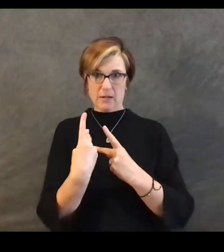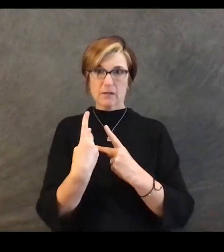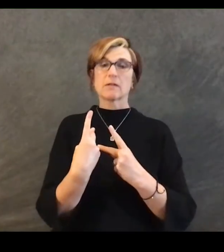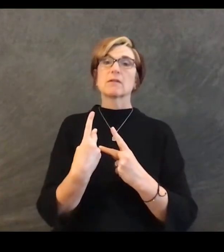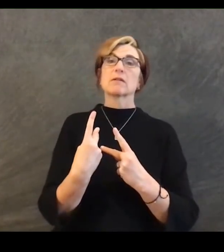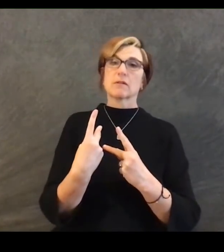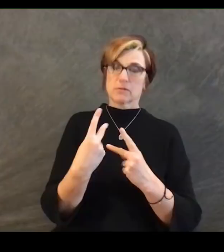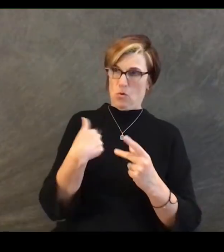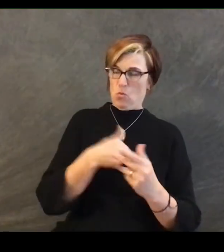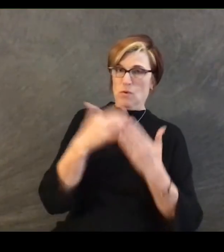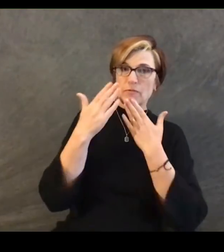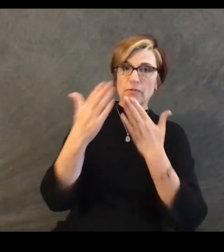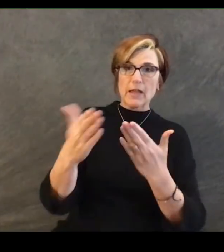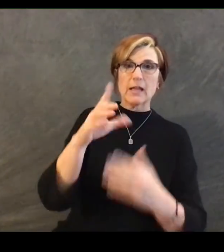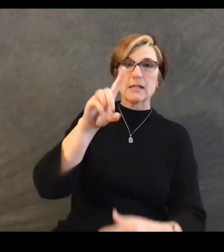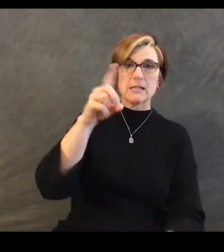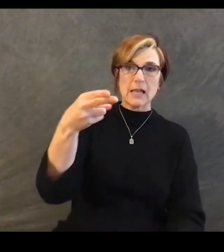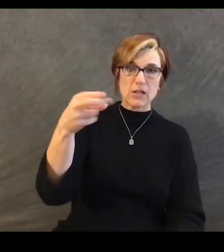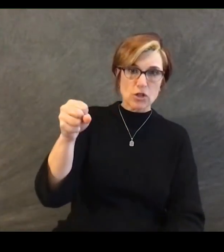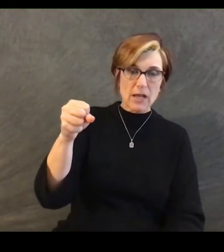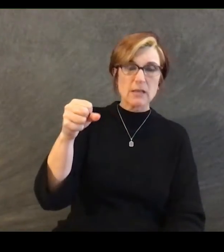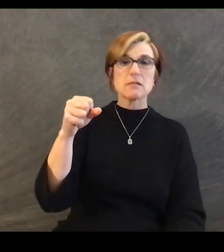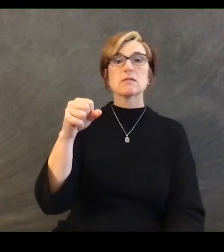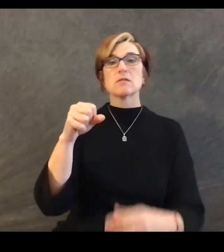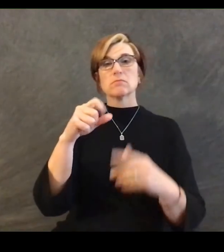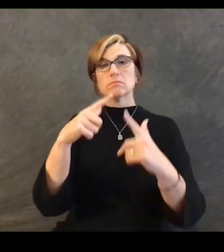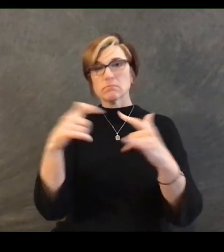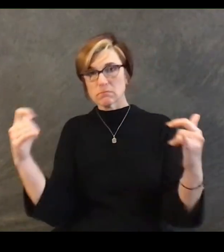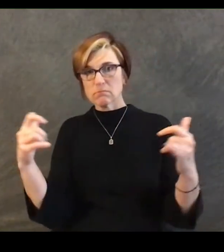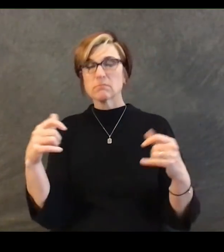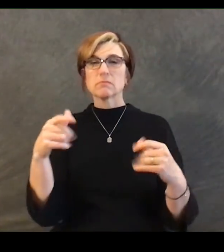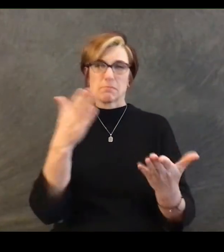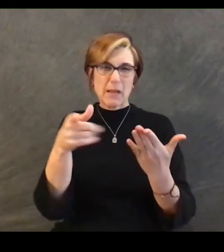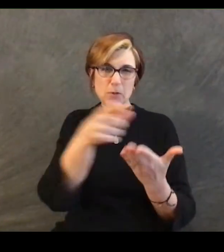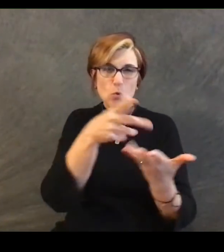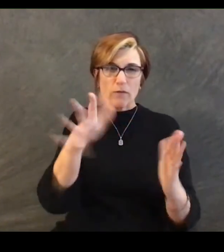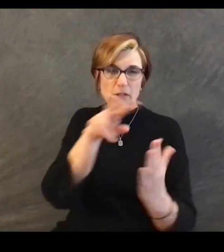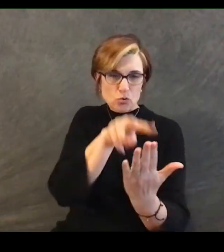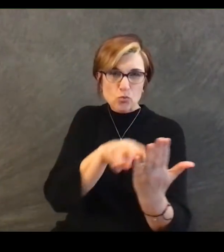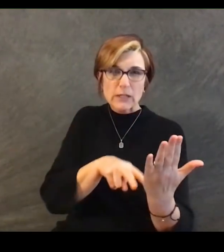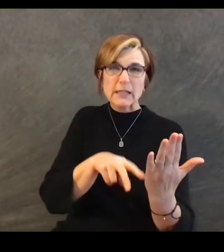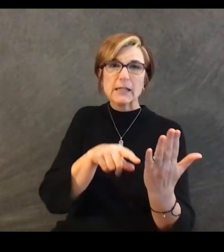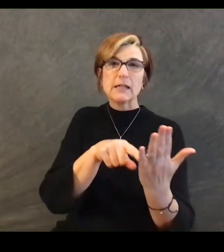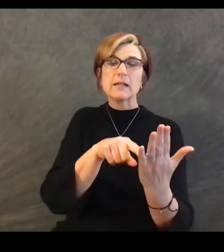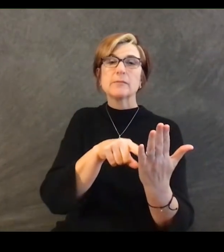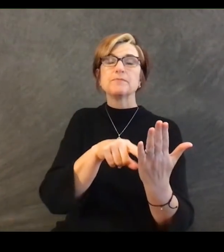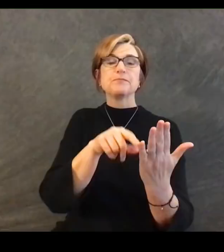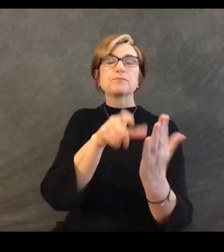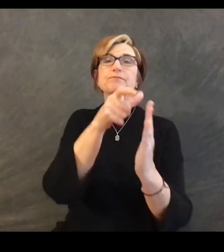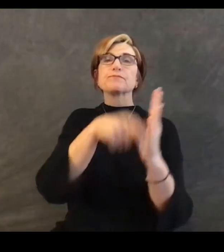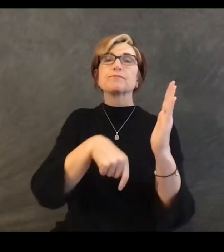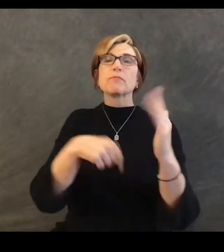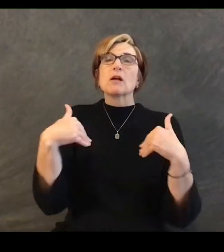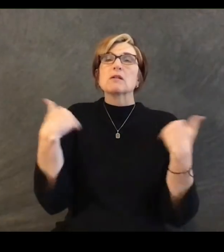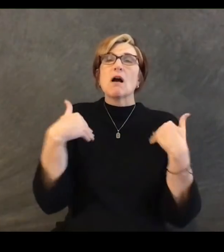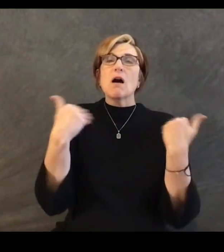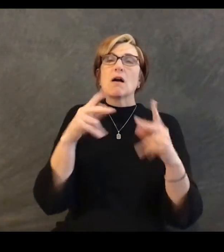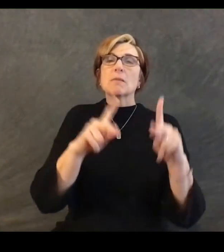role in doing this you probably read about the young people in Peru and young